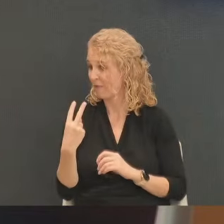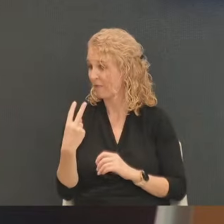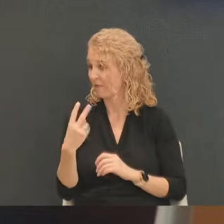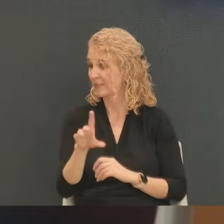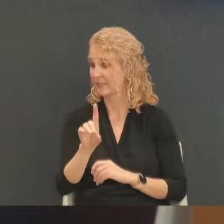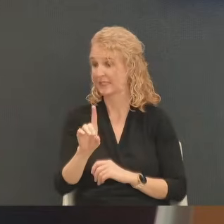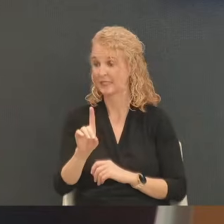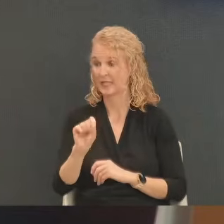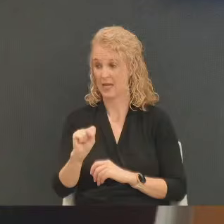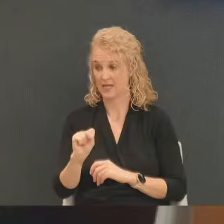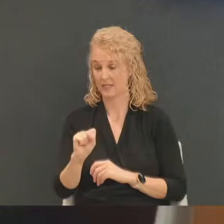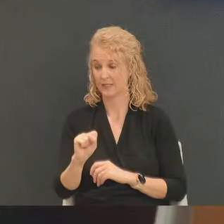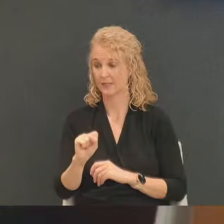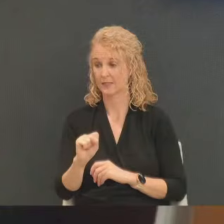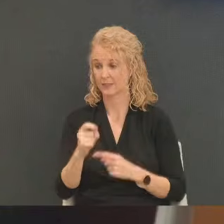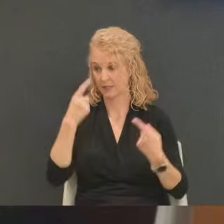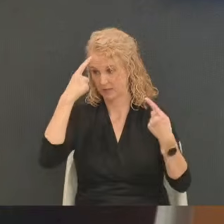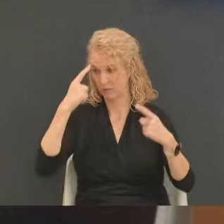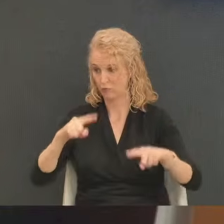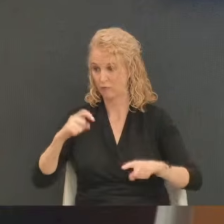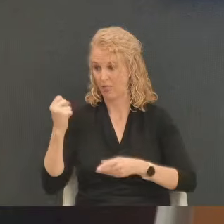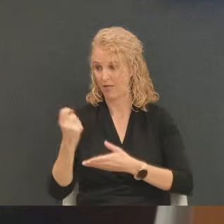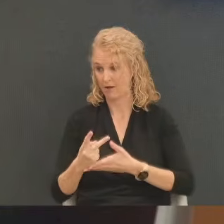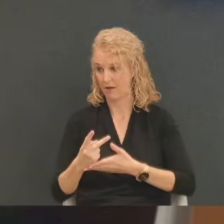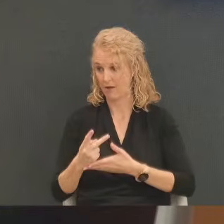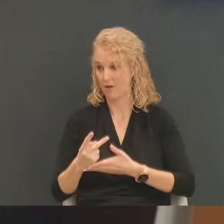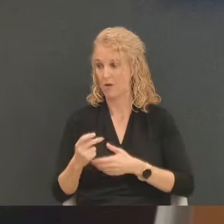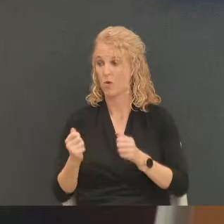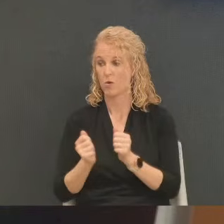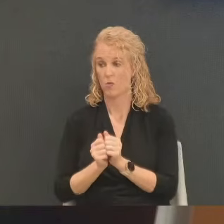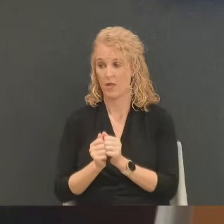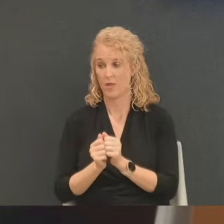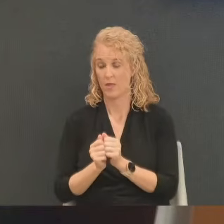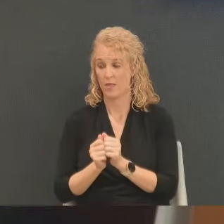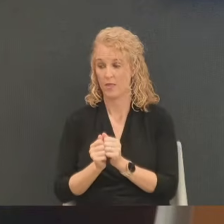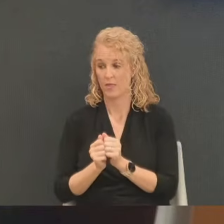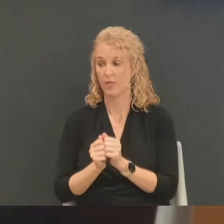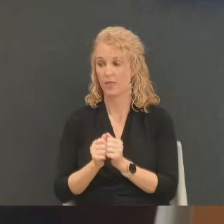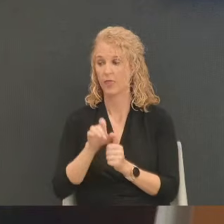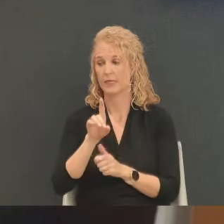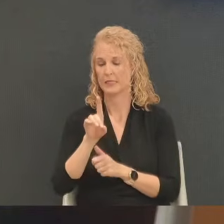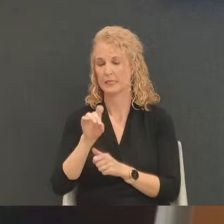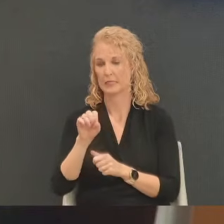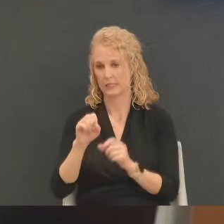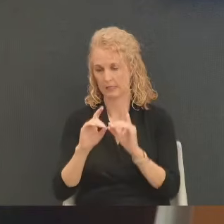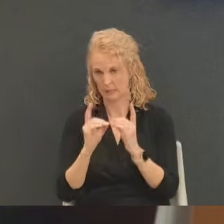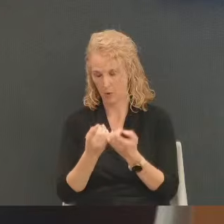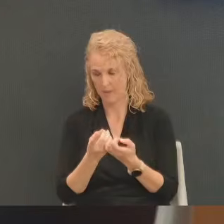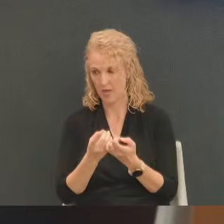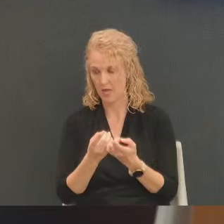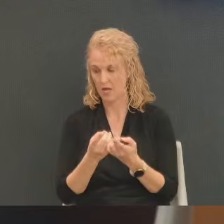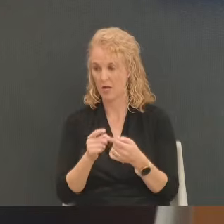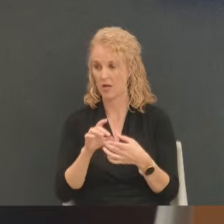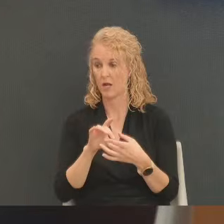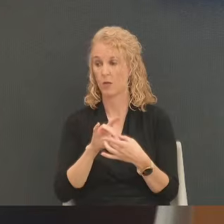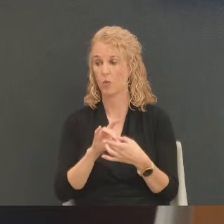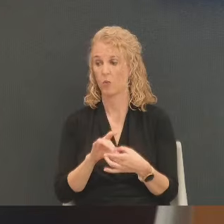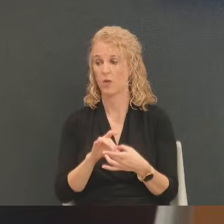is the authorization of an agreement. This is also a DDS item. this relates to the extension